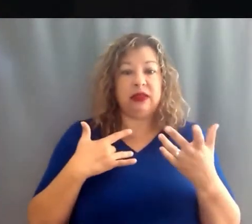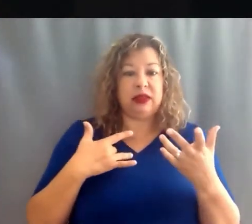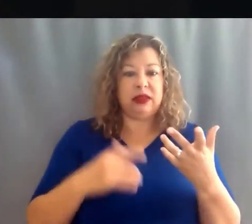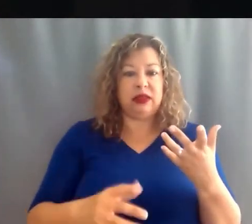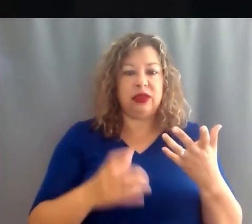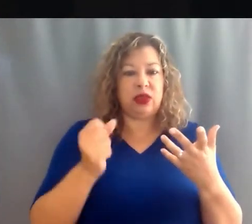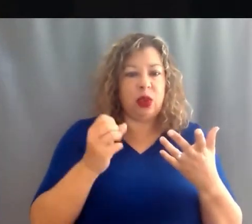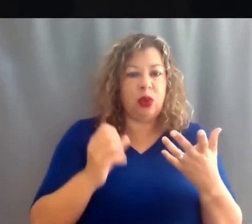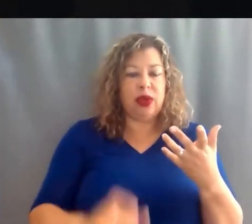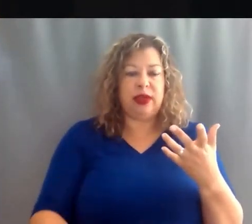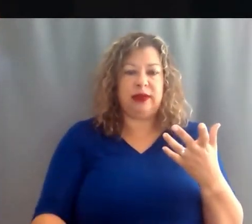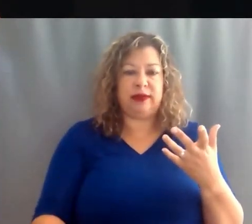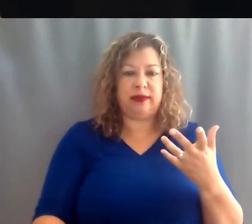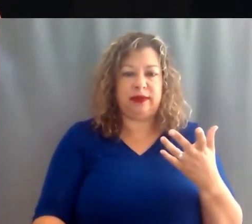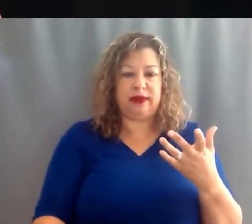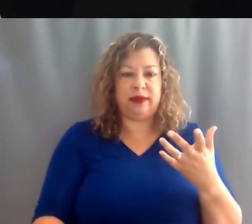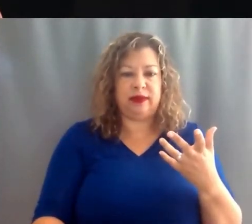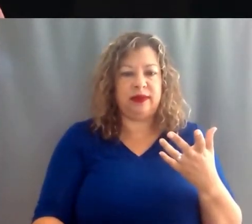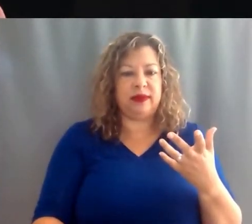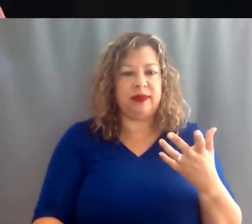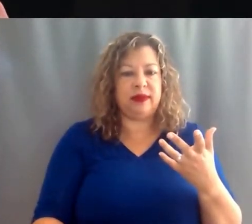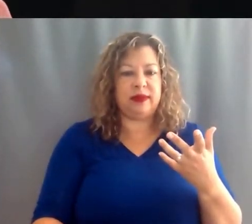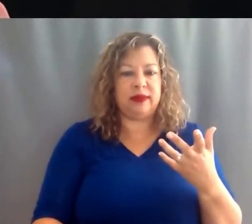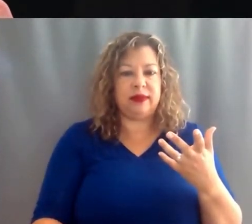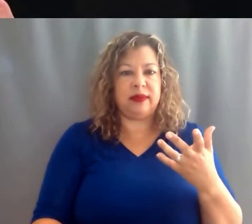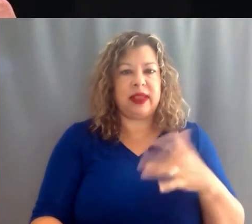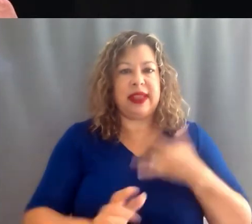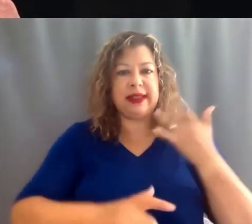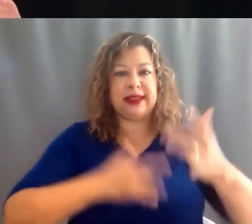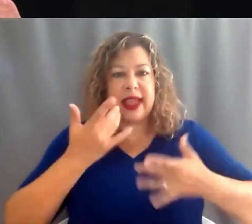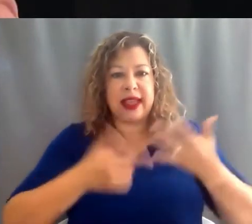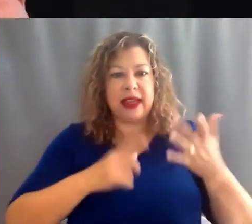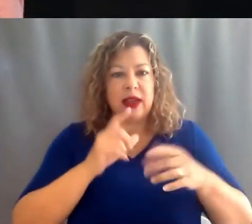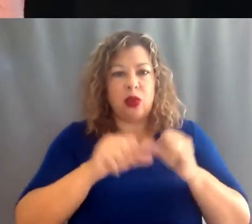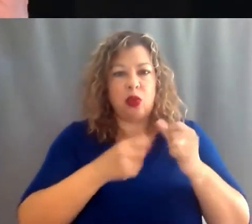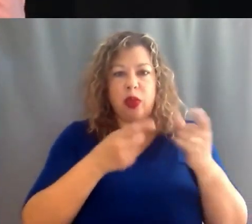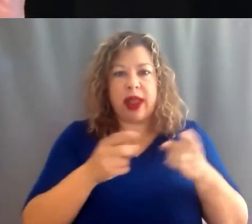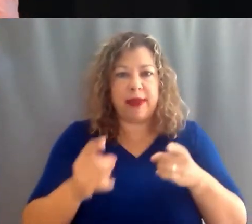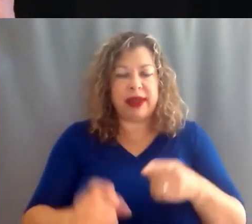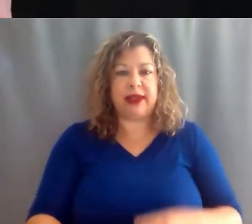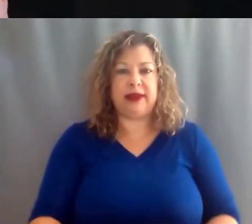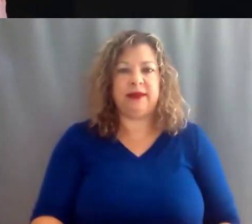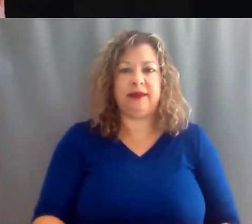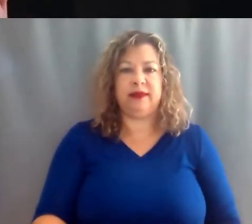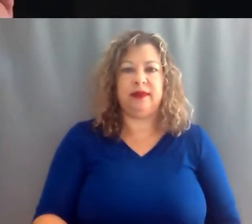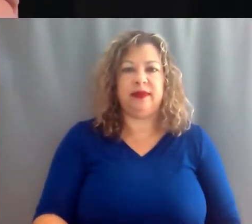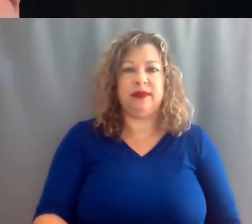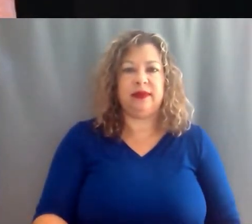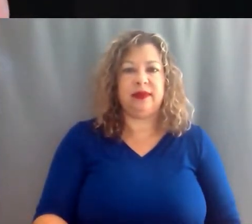About what could be. You know what I mean? All right. So my next set of questions.